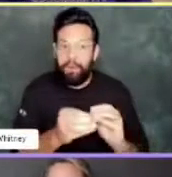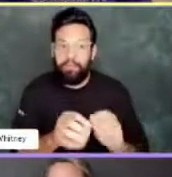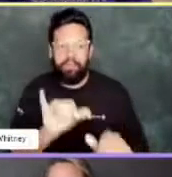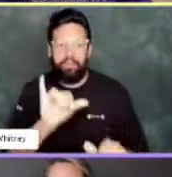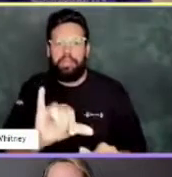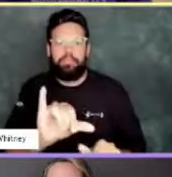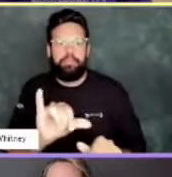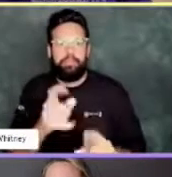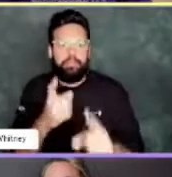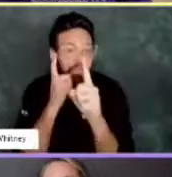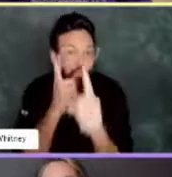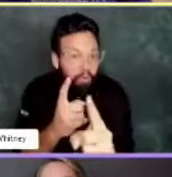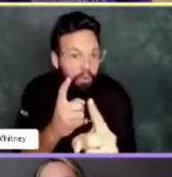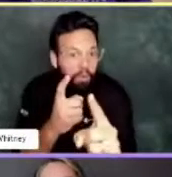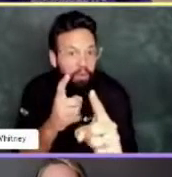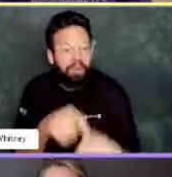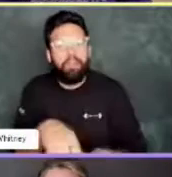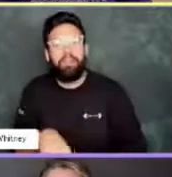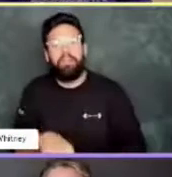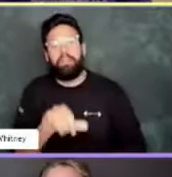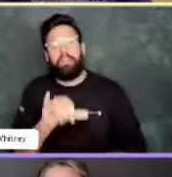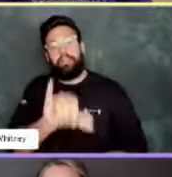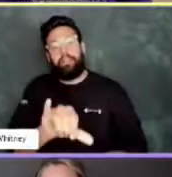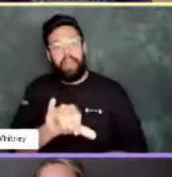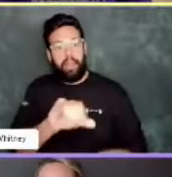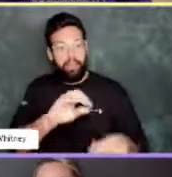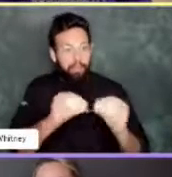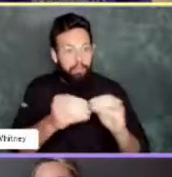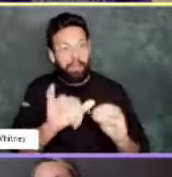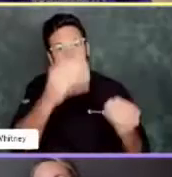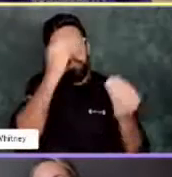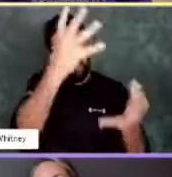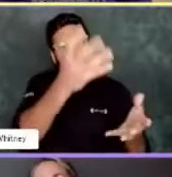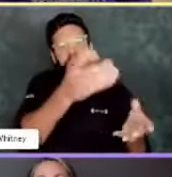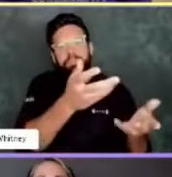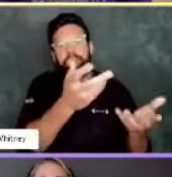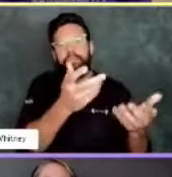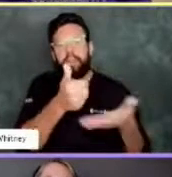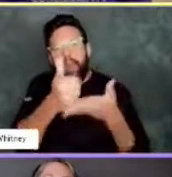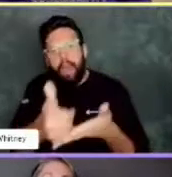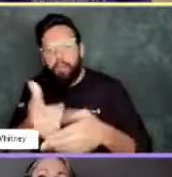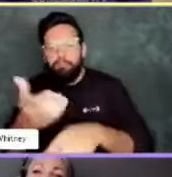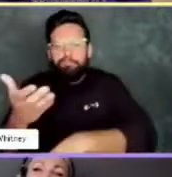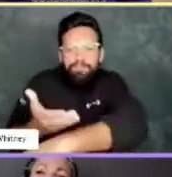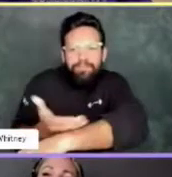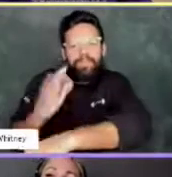to view and feed back into your development process. If you're a stakeholder in an app's accessibility overall,